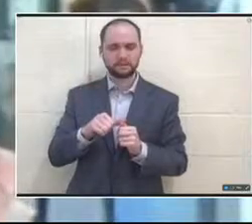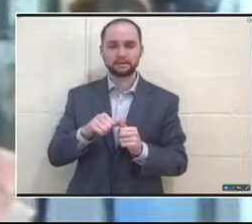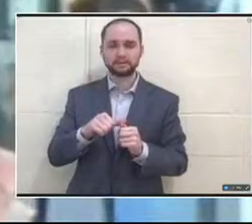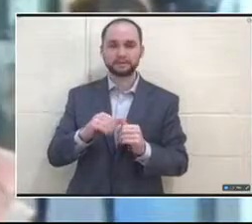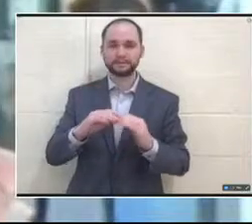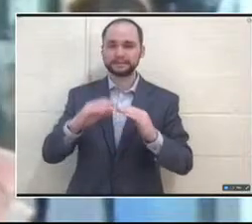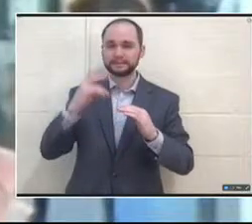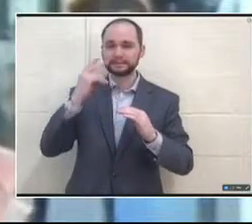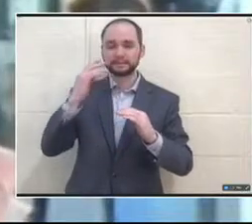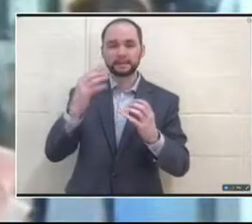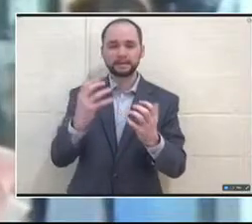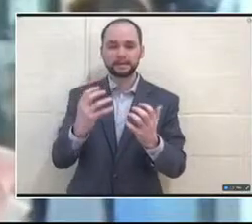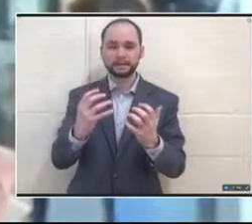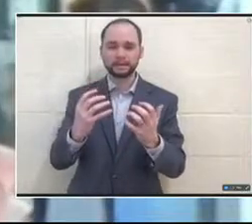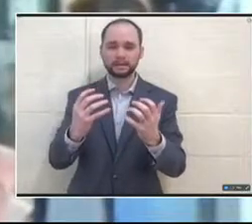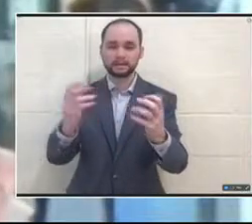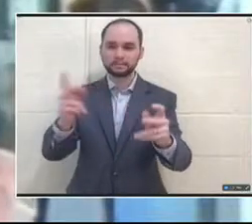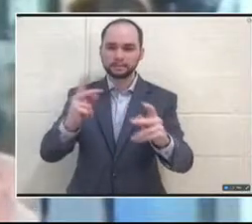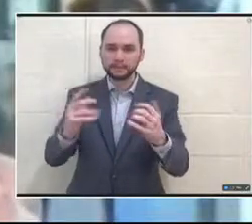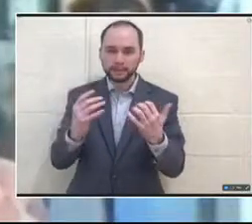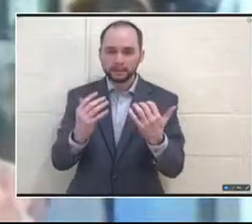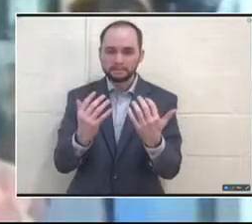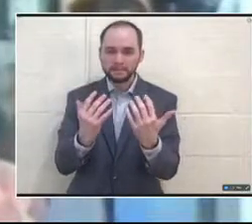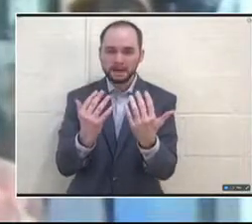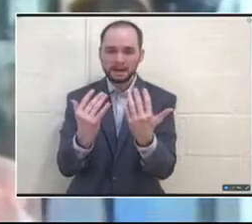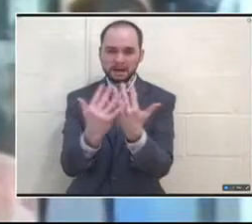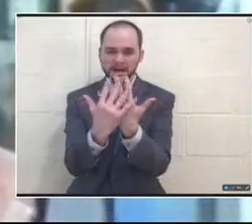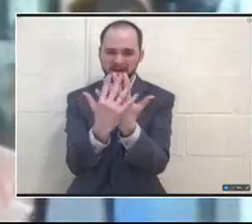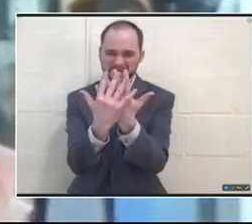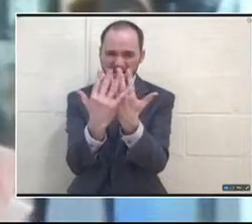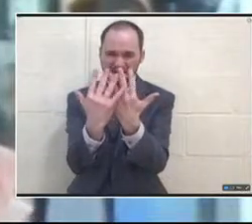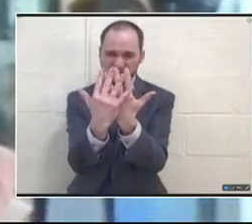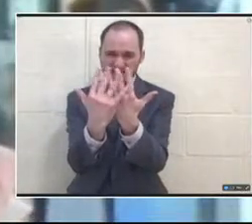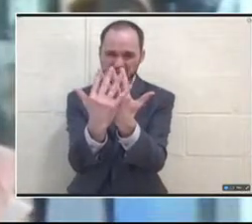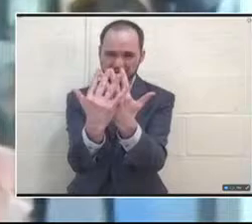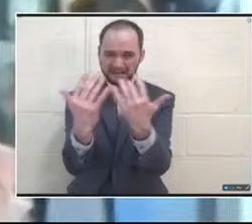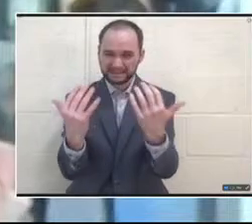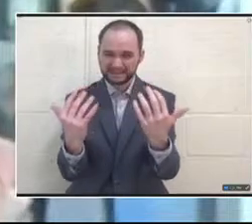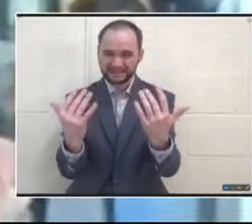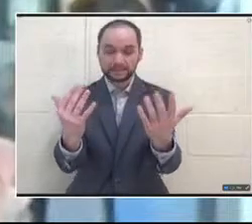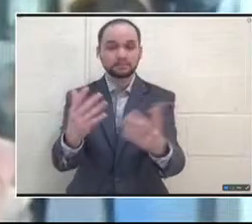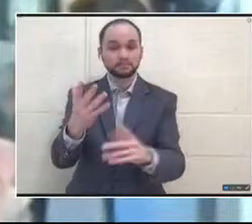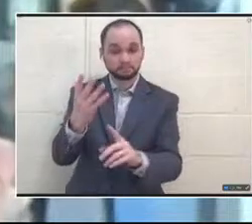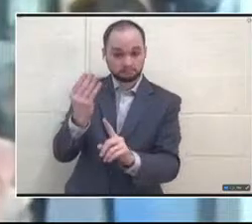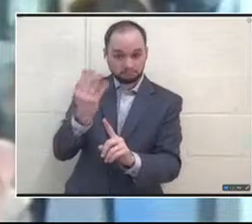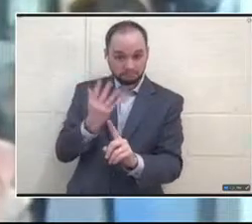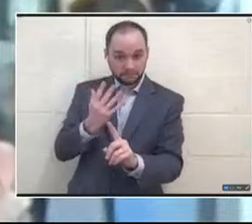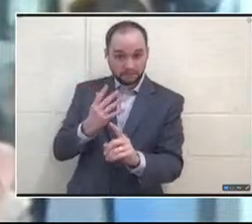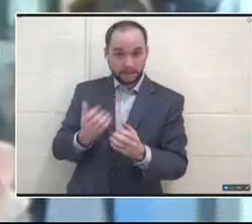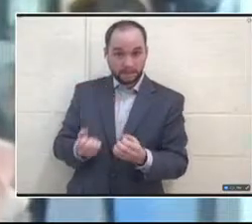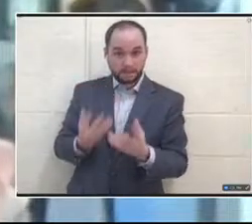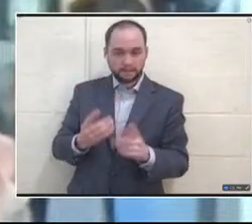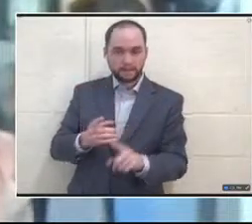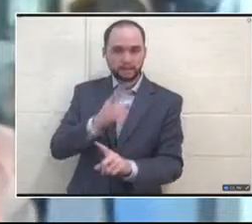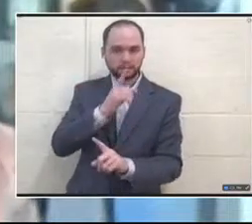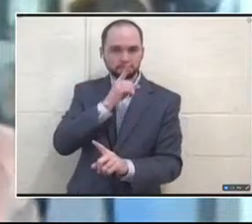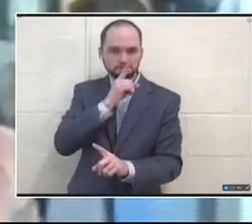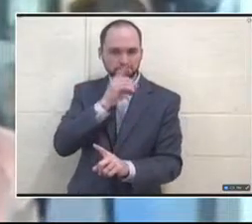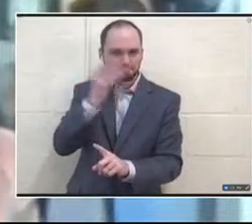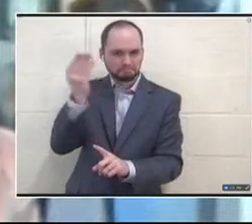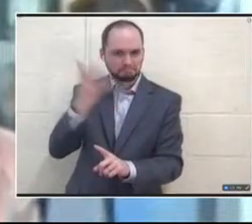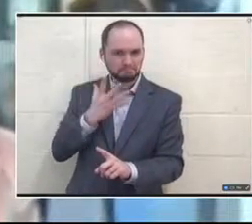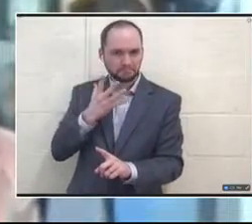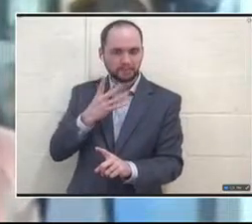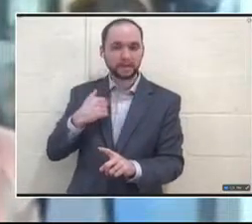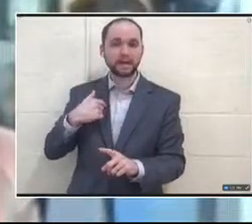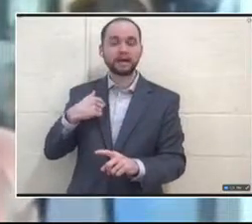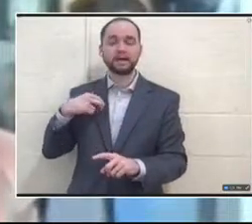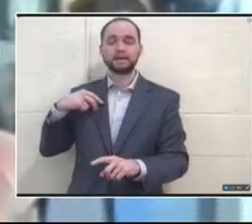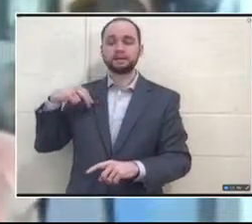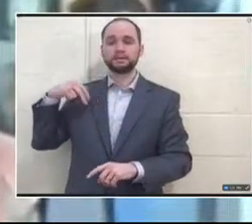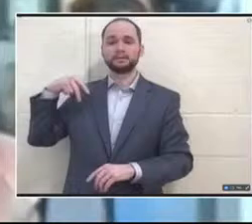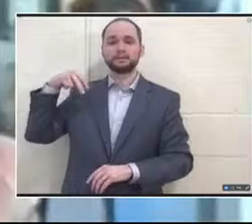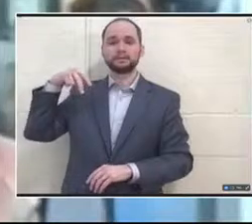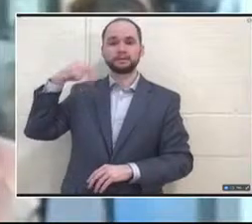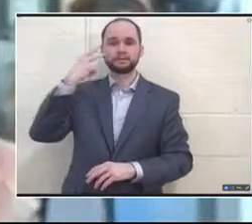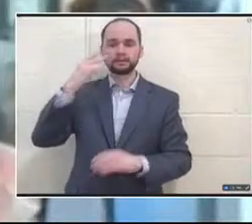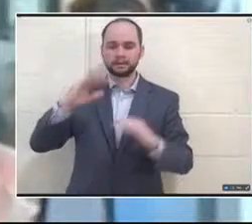far as the eye could see. They didn't initially tell me the number. But I gave an anxious sigh